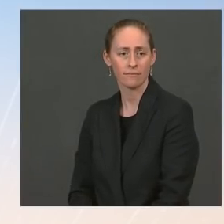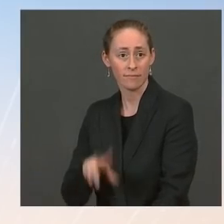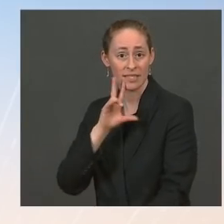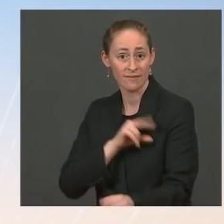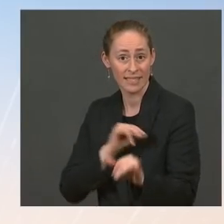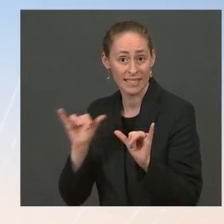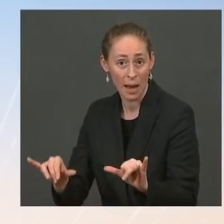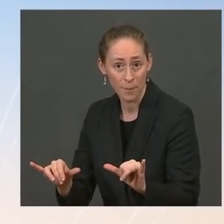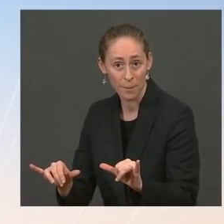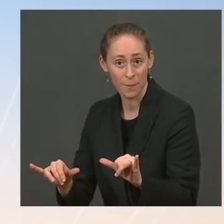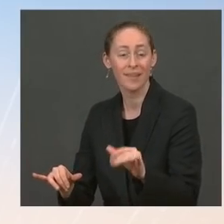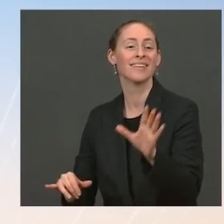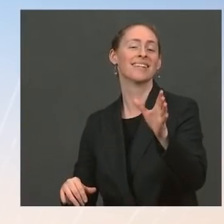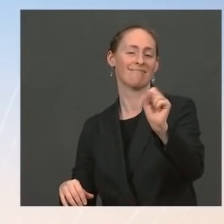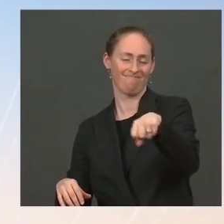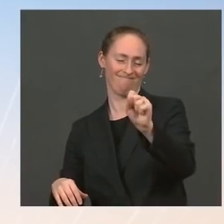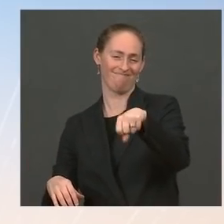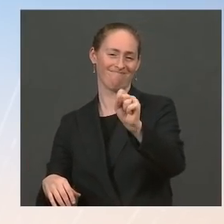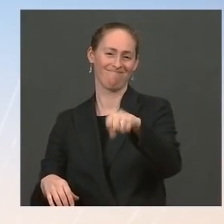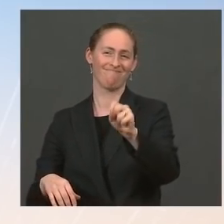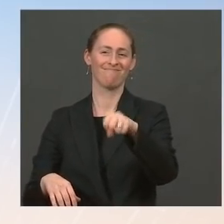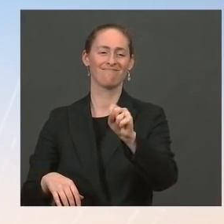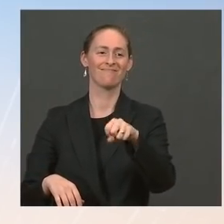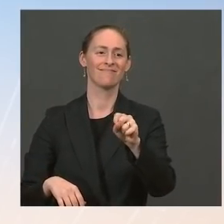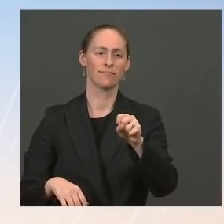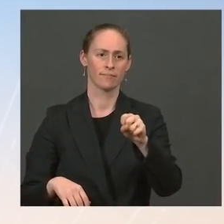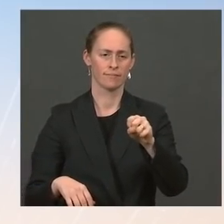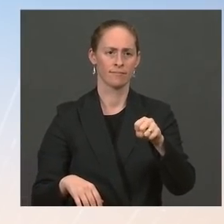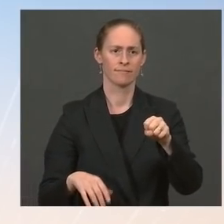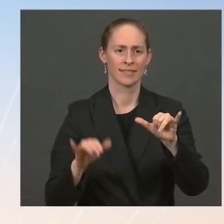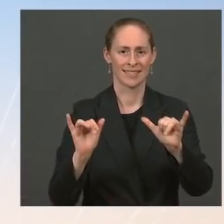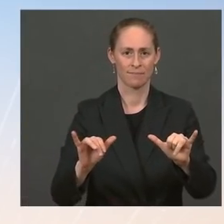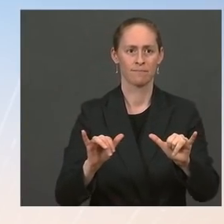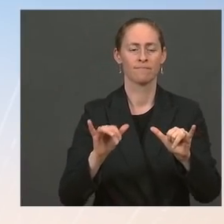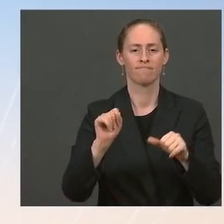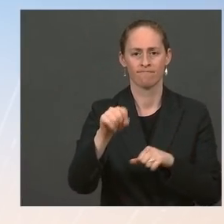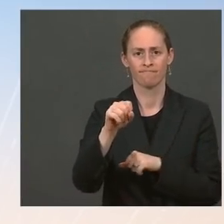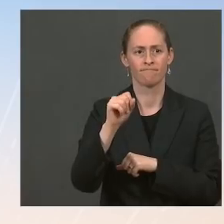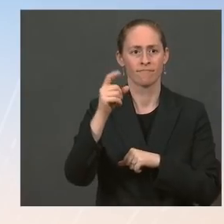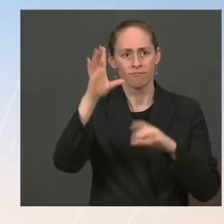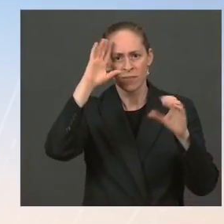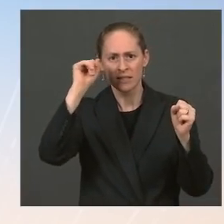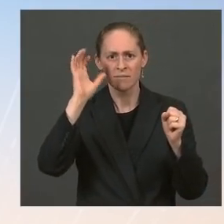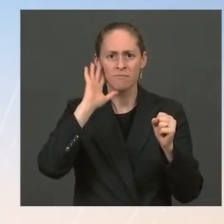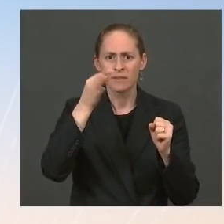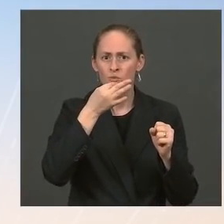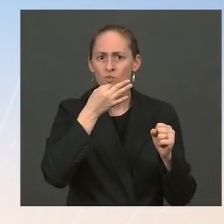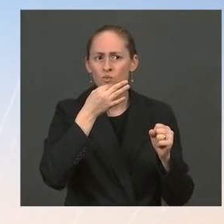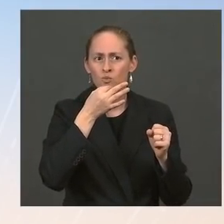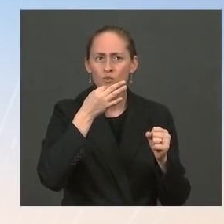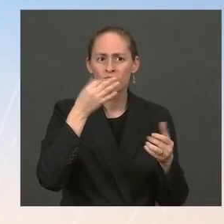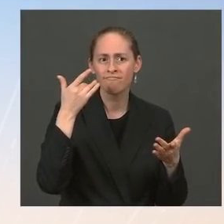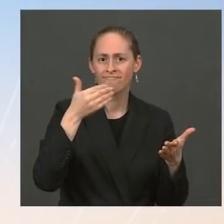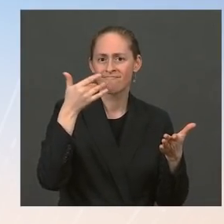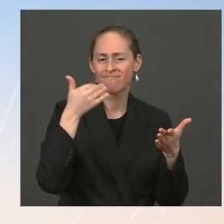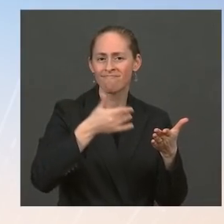that he intends to make a decision in advance of Thanksgiving. And hopefully all of you financial reporters can rest easily with your turkey and mashed potatoes